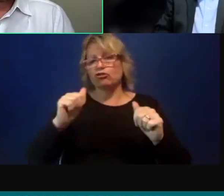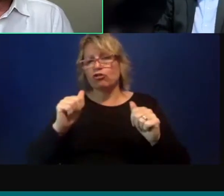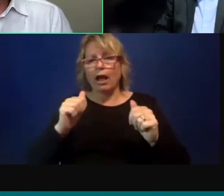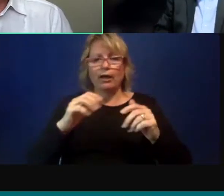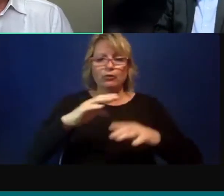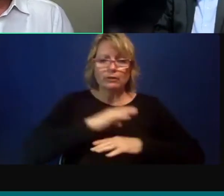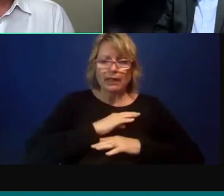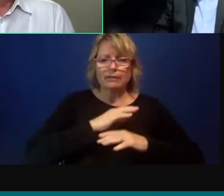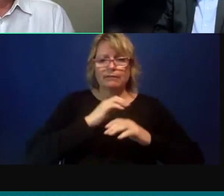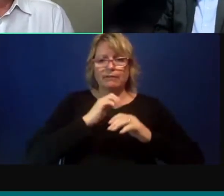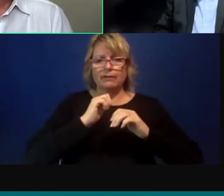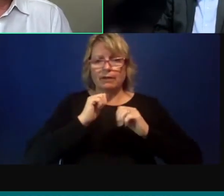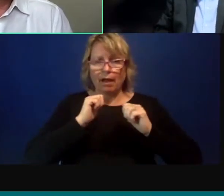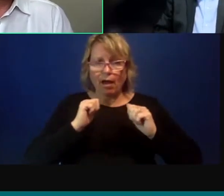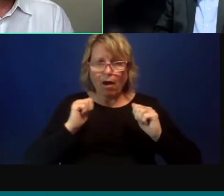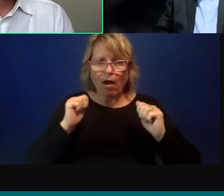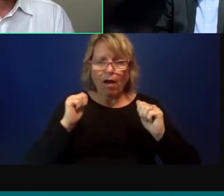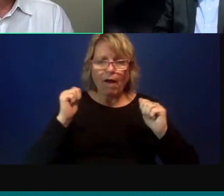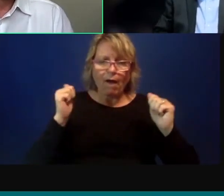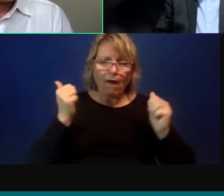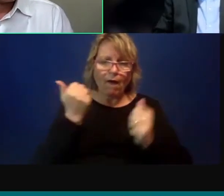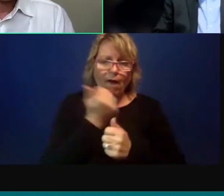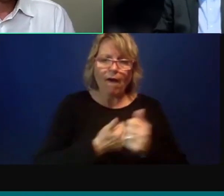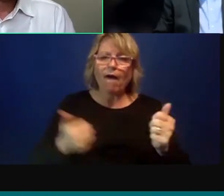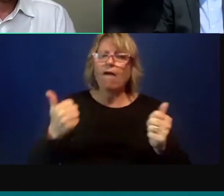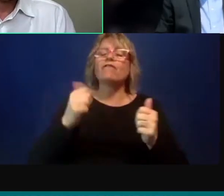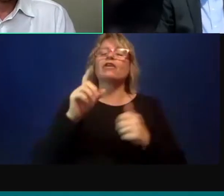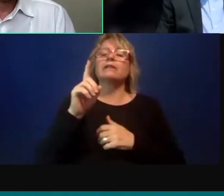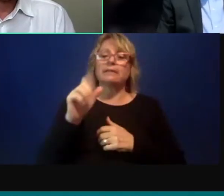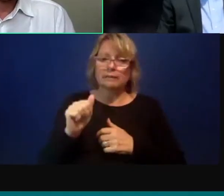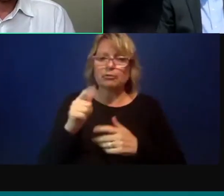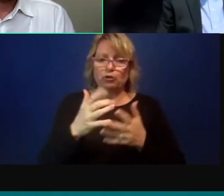every dimension of accessibility that you want to implement in your product